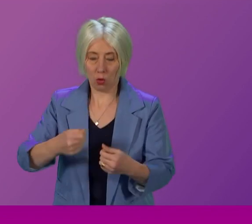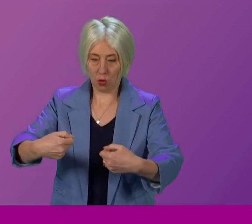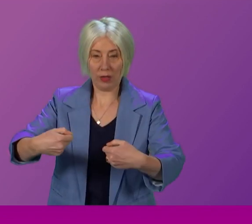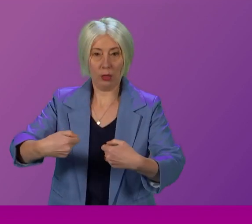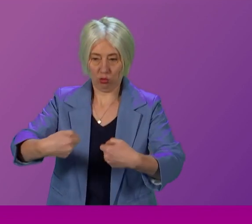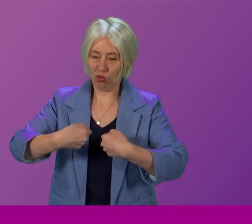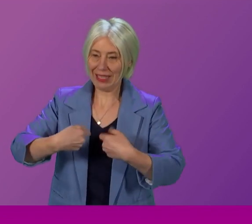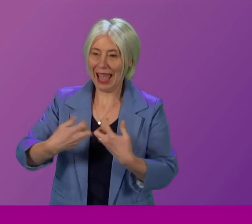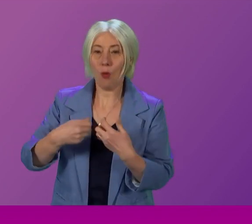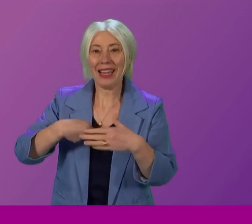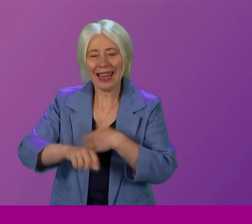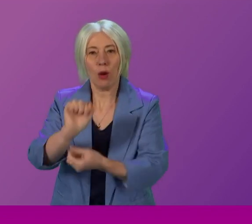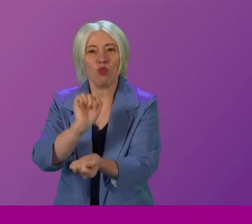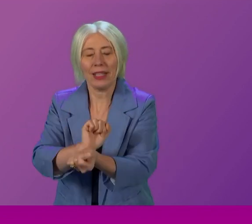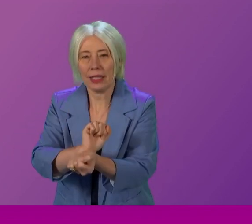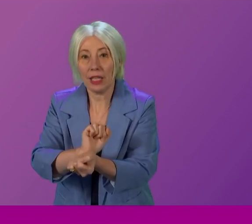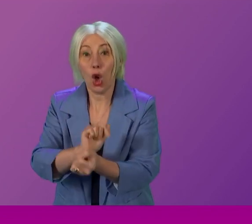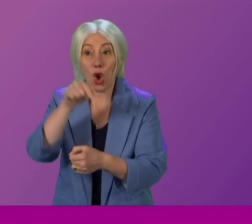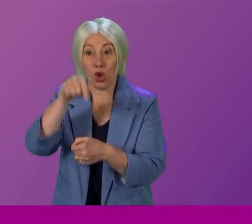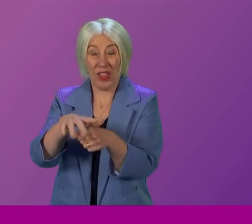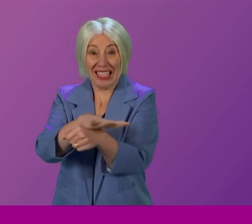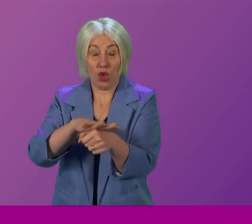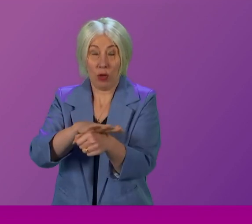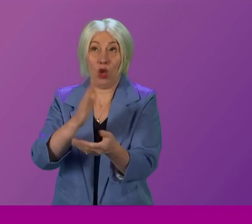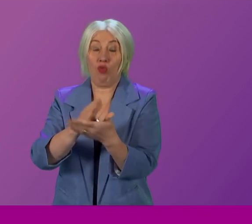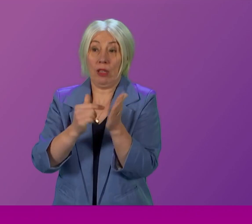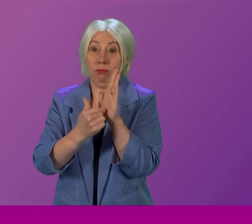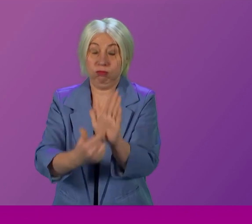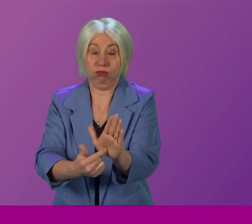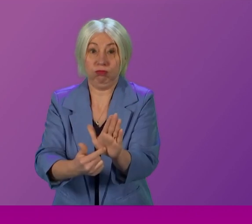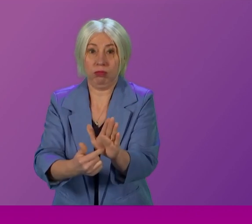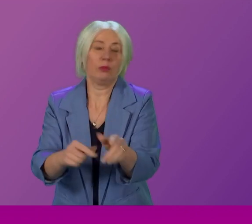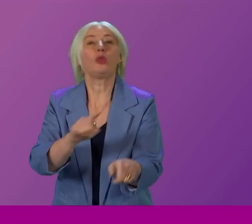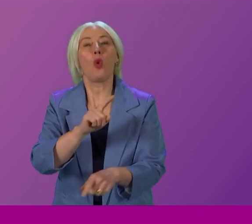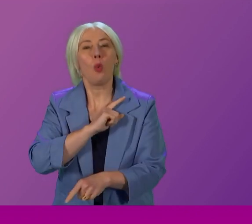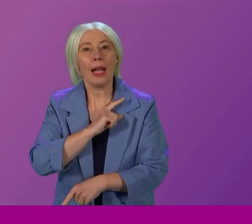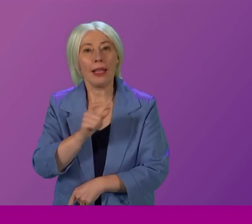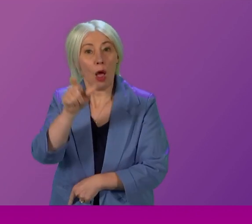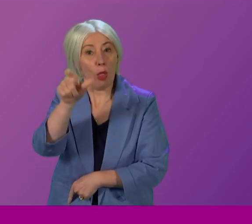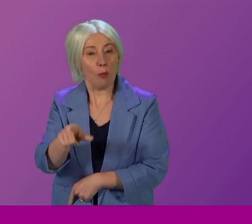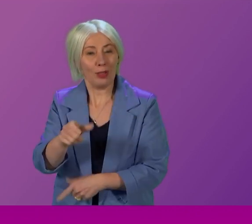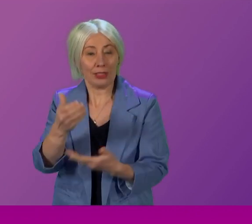estate. This case actually demonstrates that, because the individual is in a male prison.